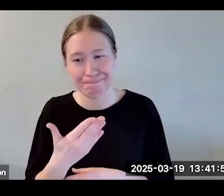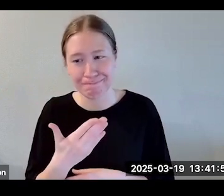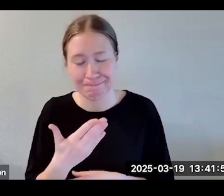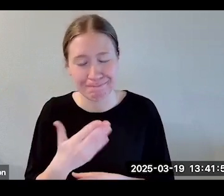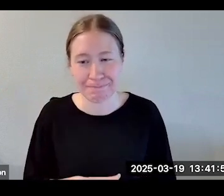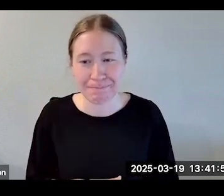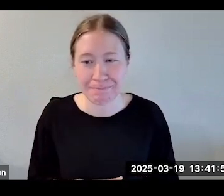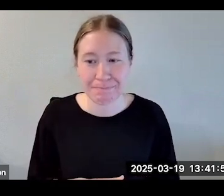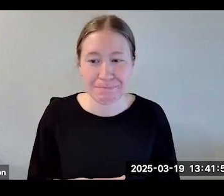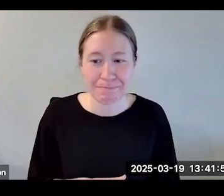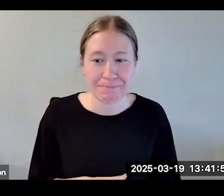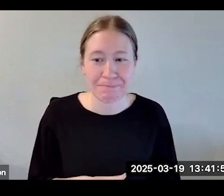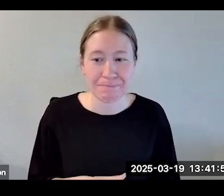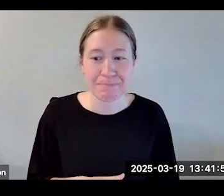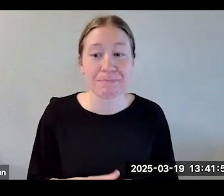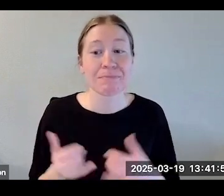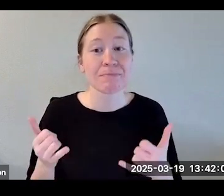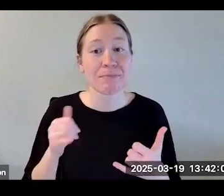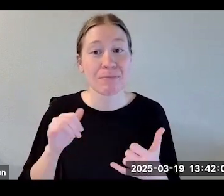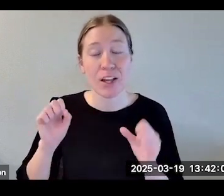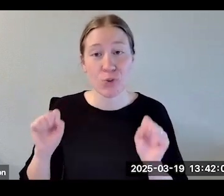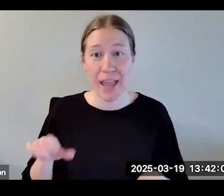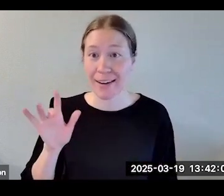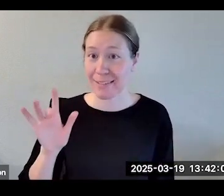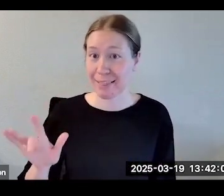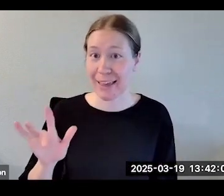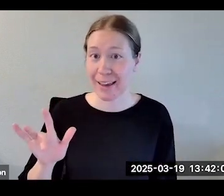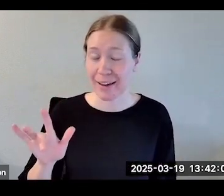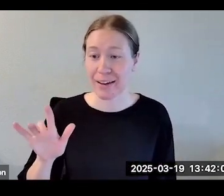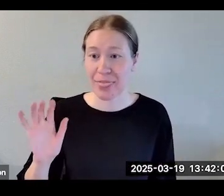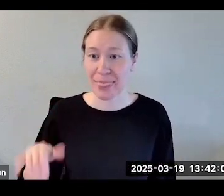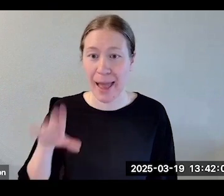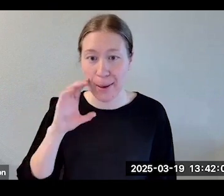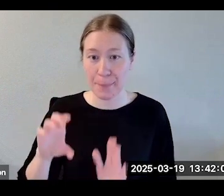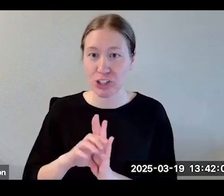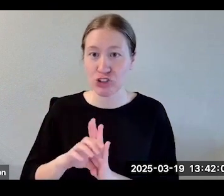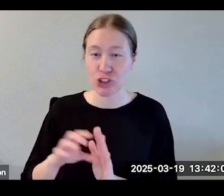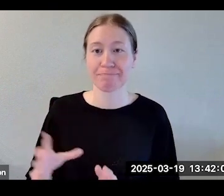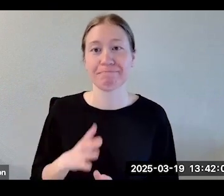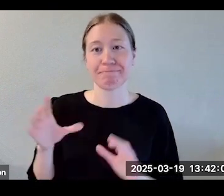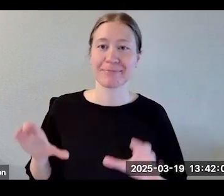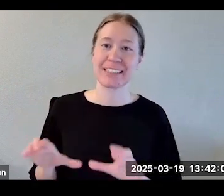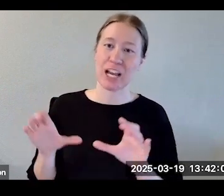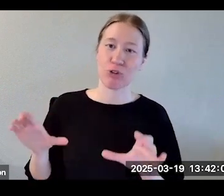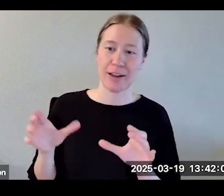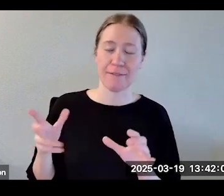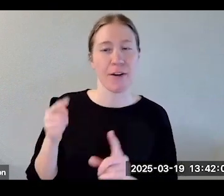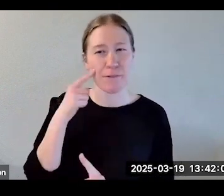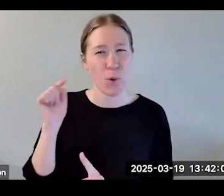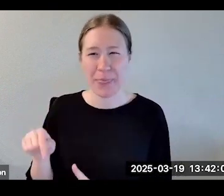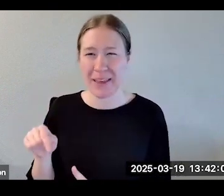where I can mark an image as decorative. For this demo, I'm not going to select this option. However, if I had an image